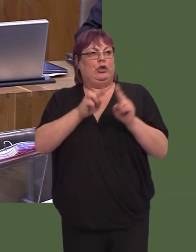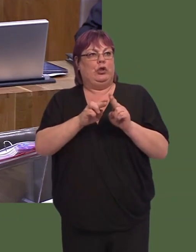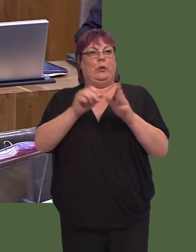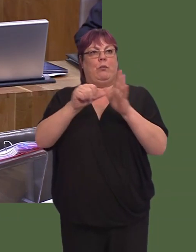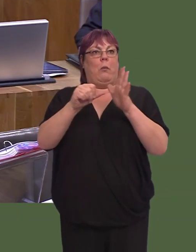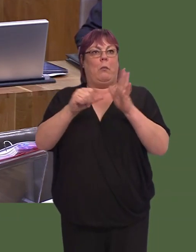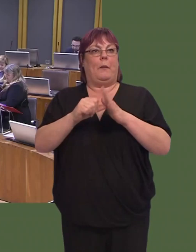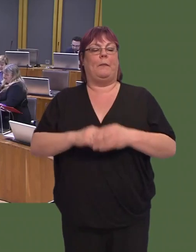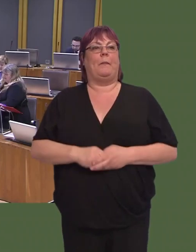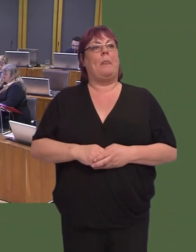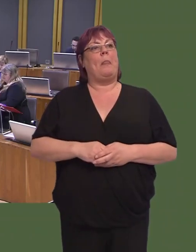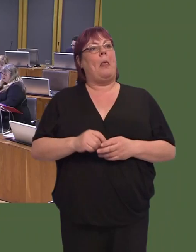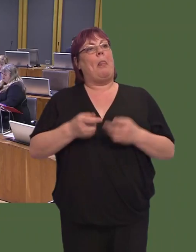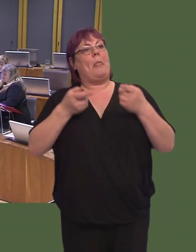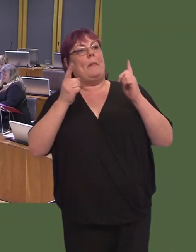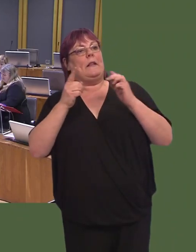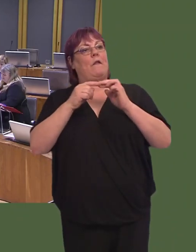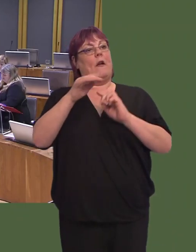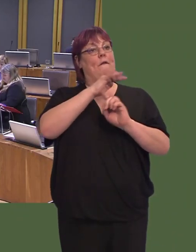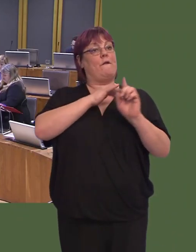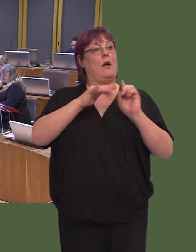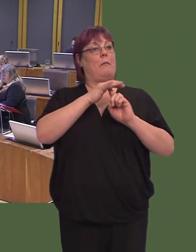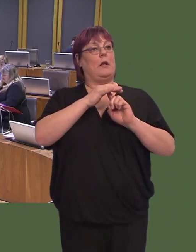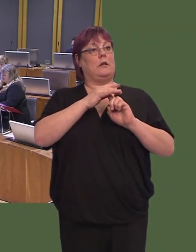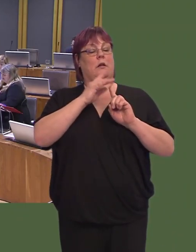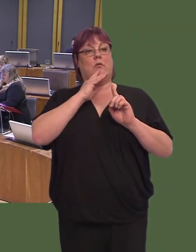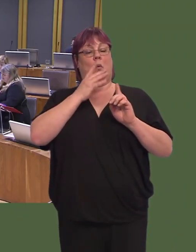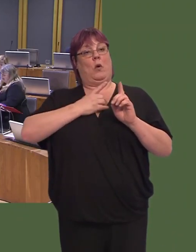The Minister for Environment was pleased to offer her personal congratulations to the